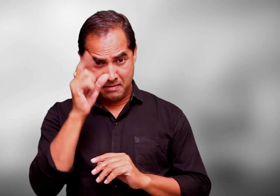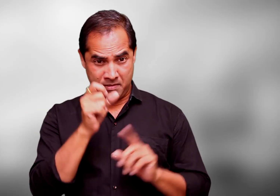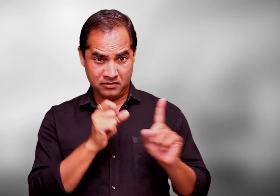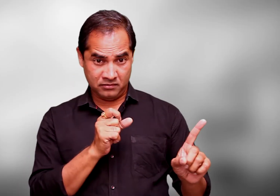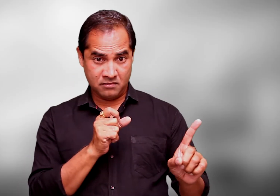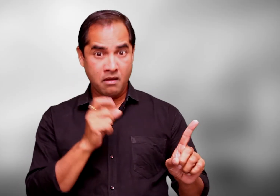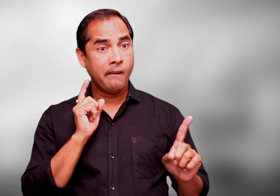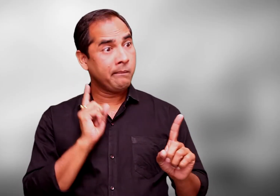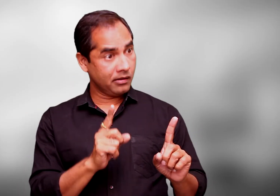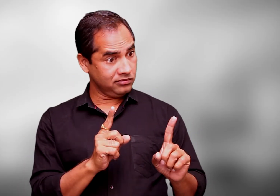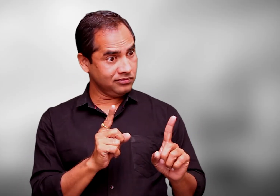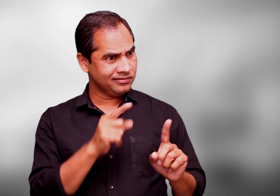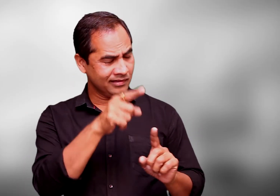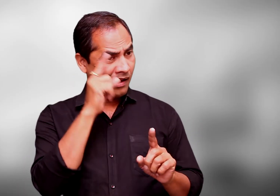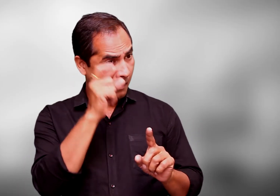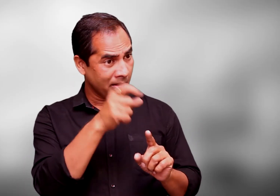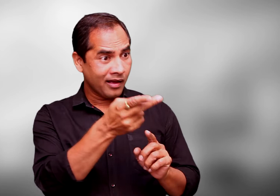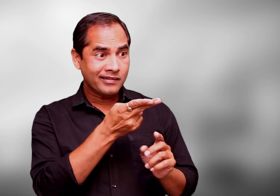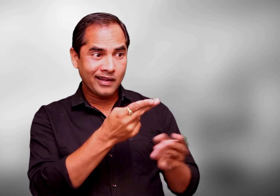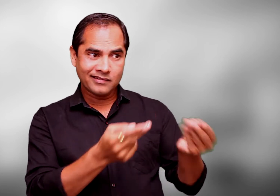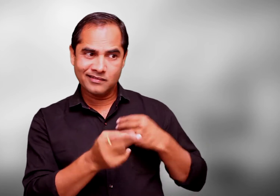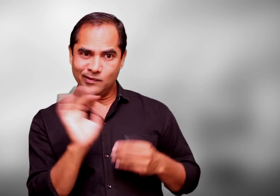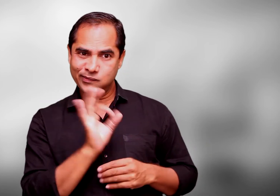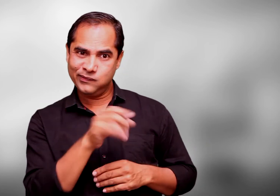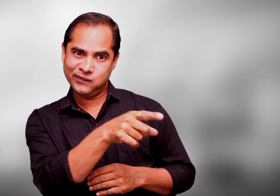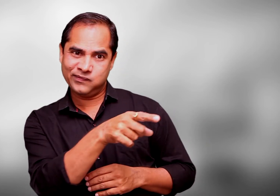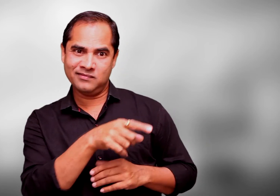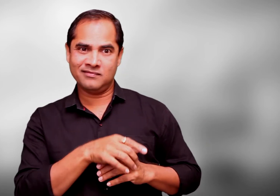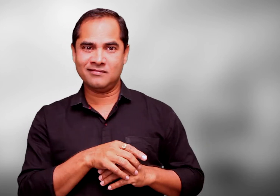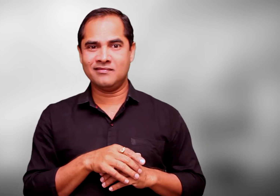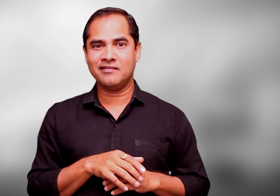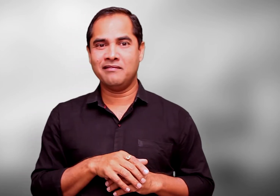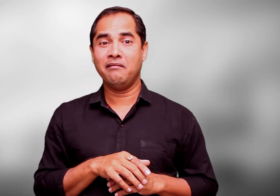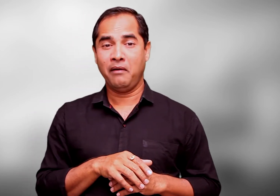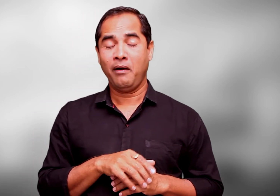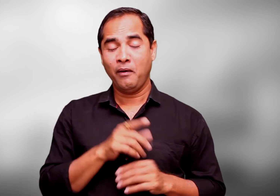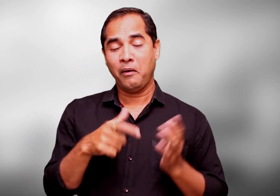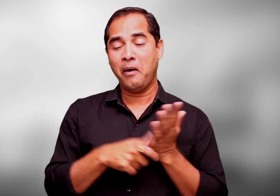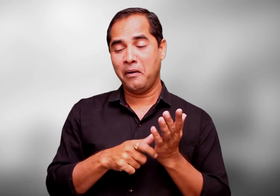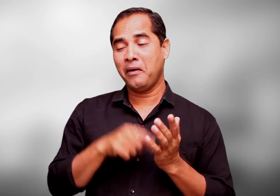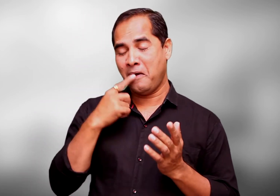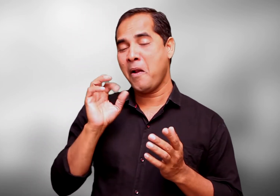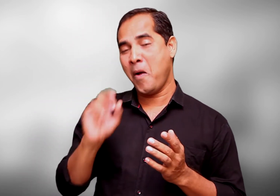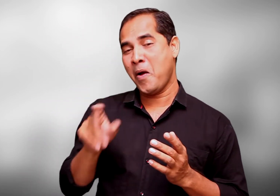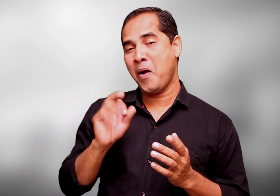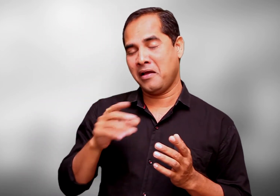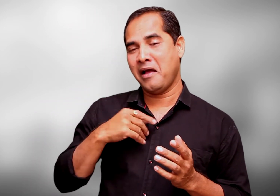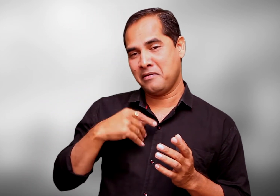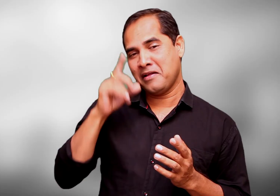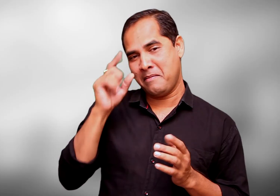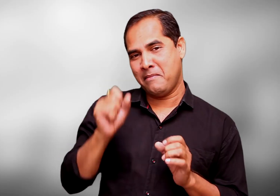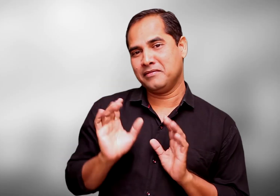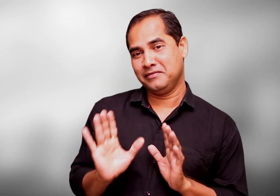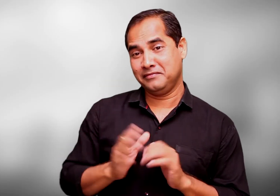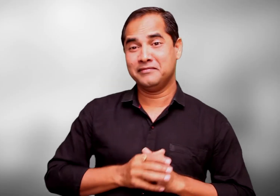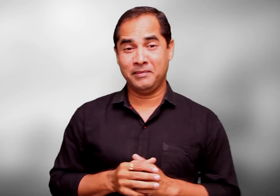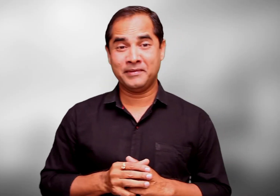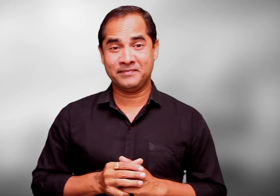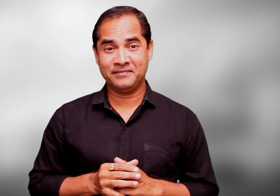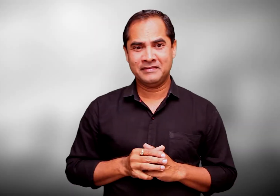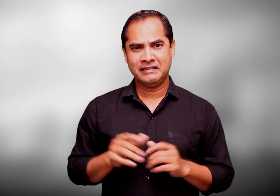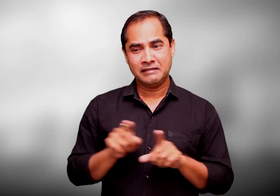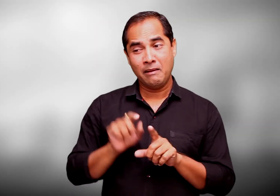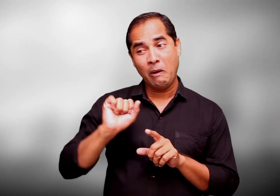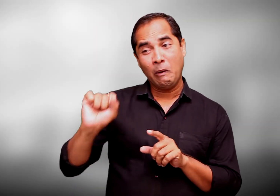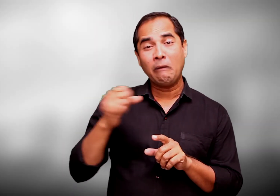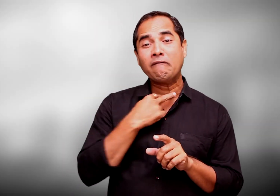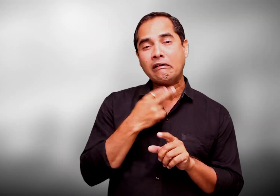and you have not yet given me my ticket'. 'Oh, I will remember' - said the conductor